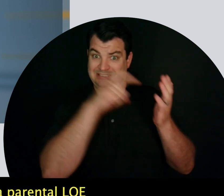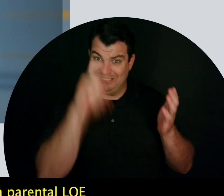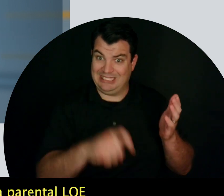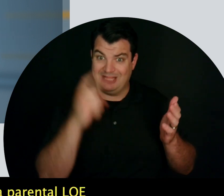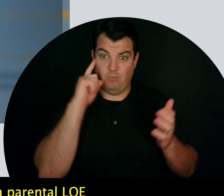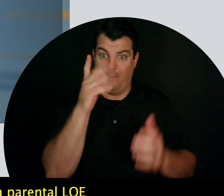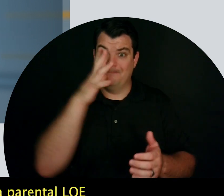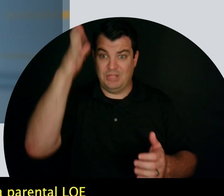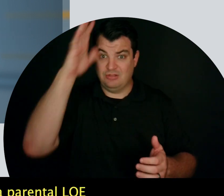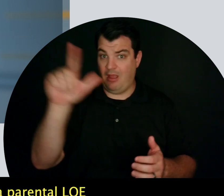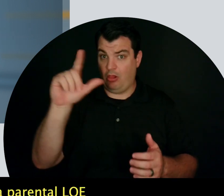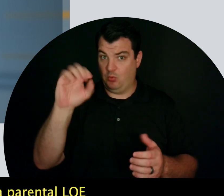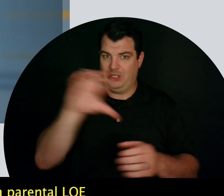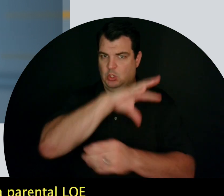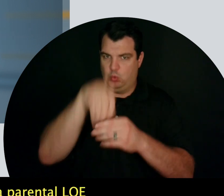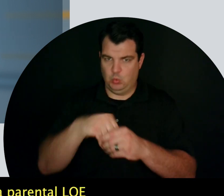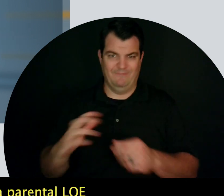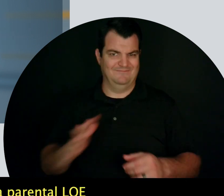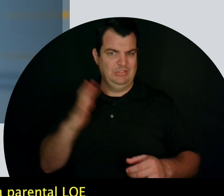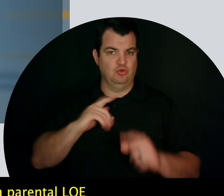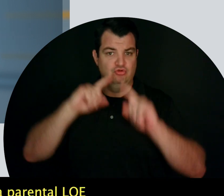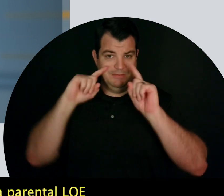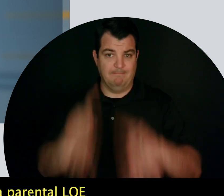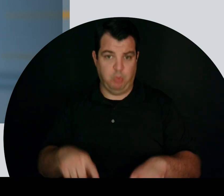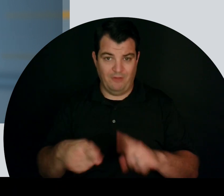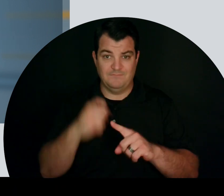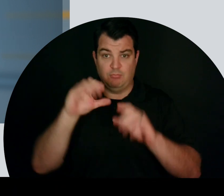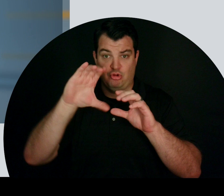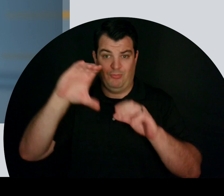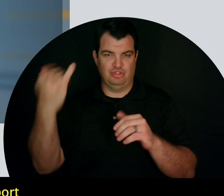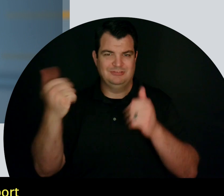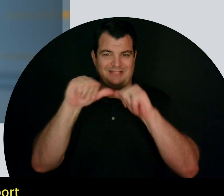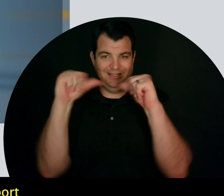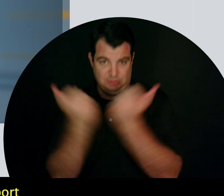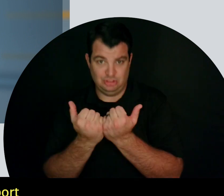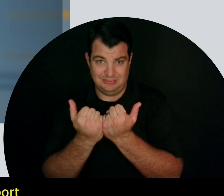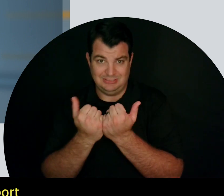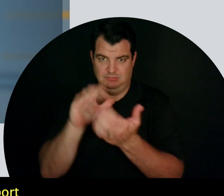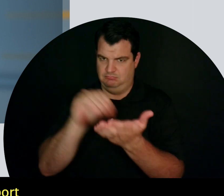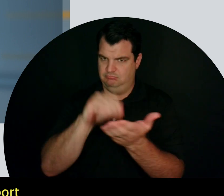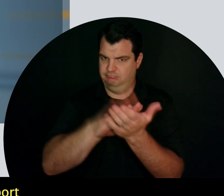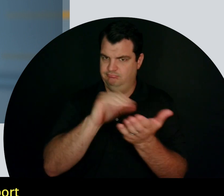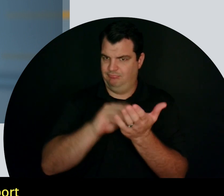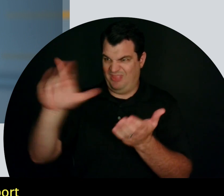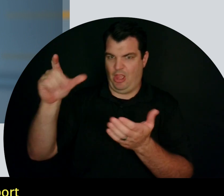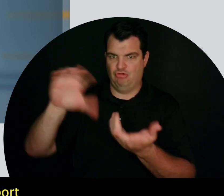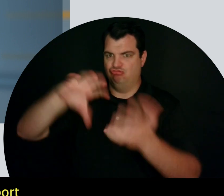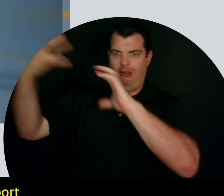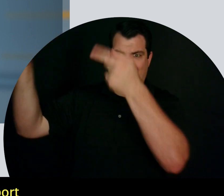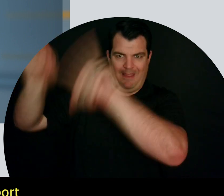Documents needed for a parental LOE include an official report from a criminal justice agency